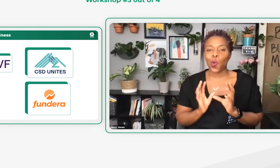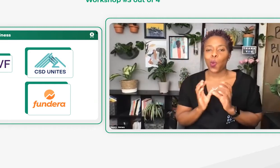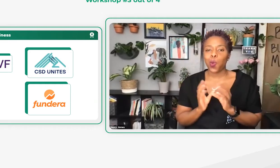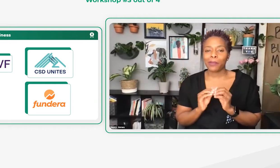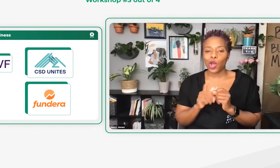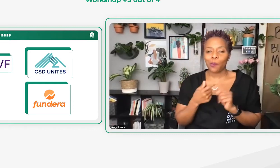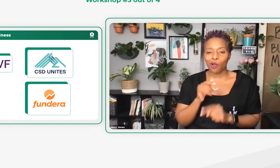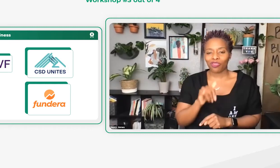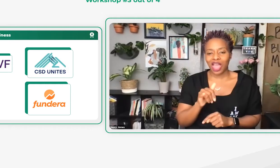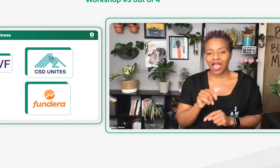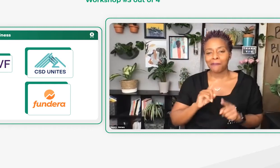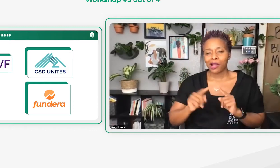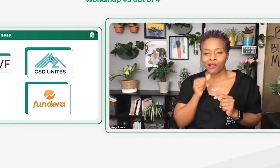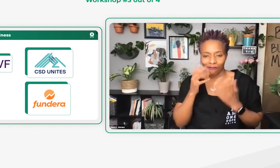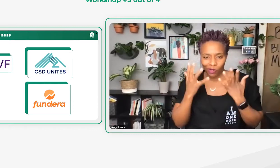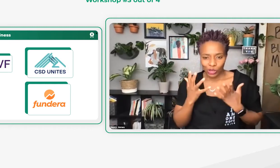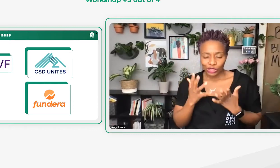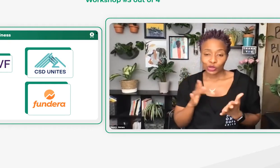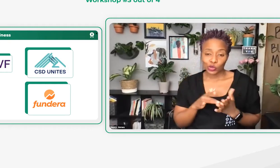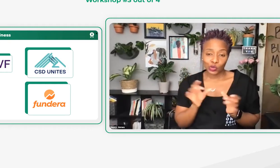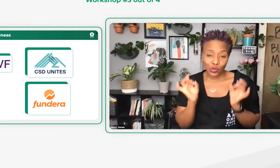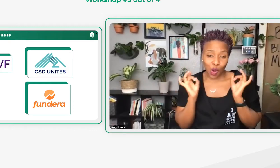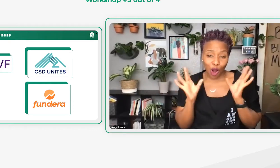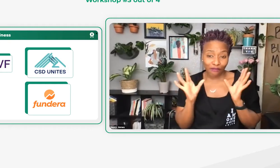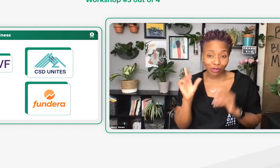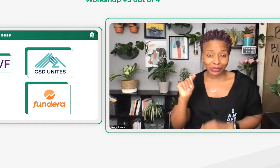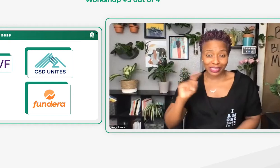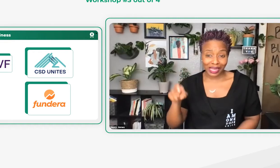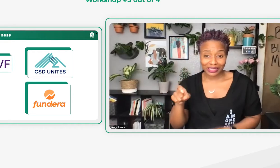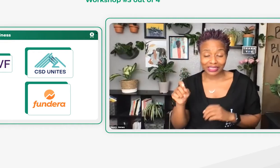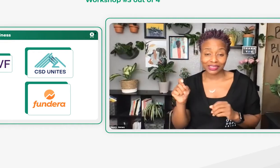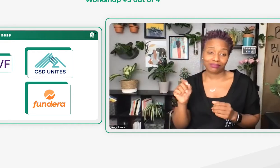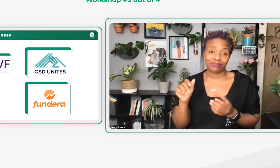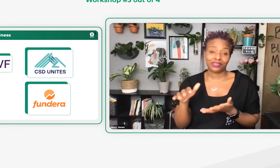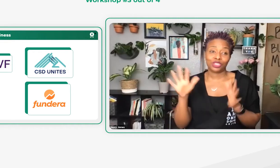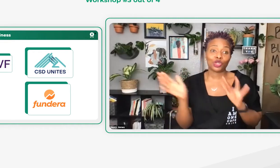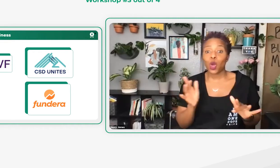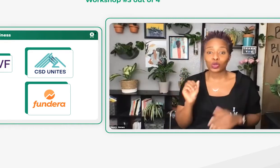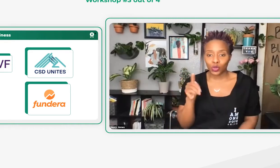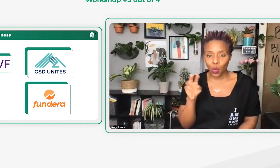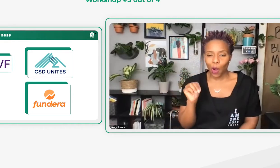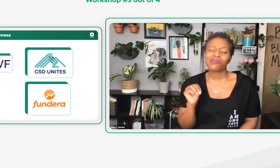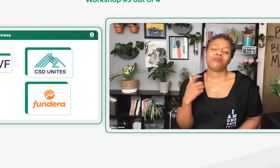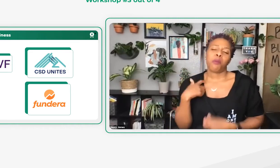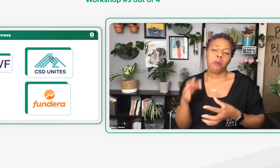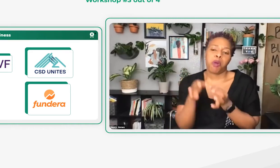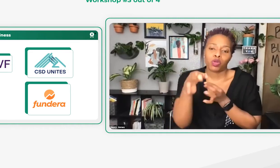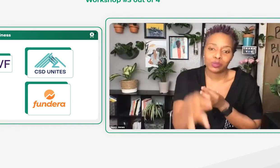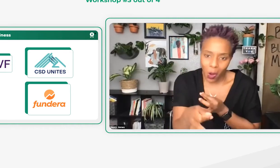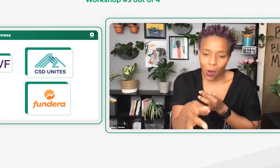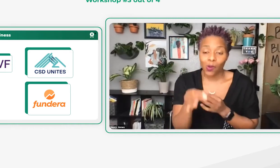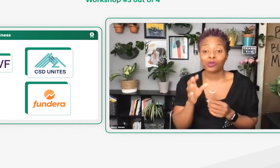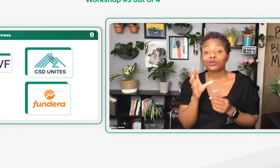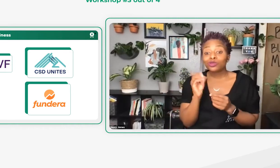that has information and webinars. Unfortunately, due to Texas -- what happened in Texas with the